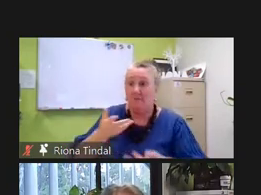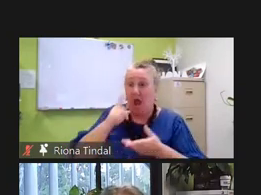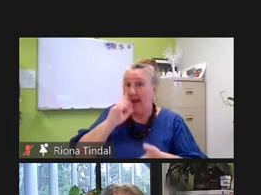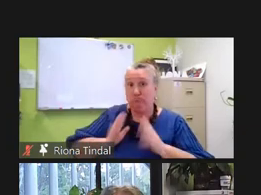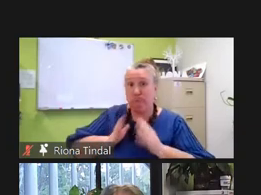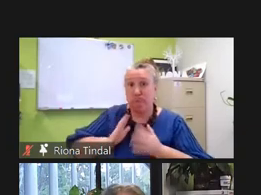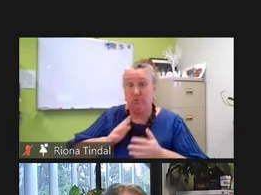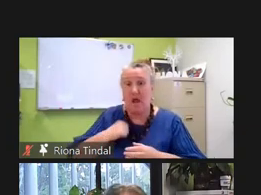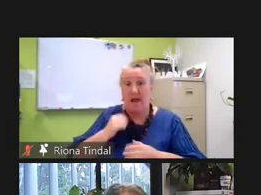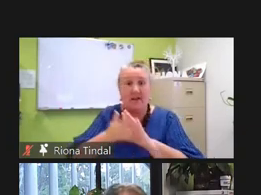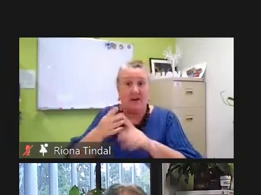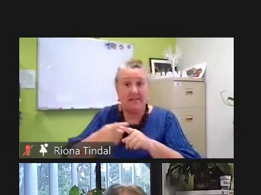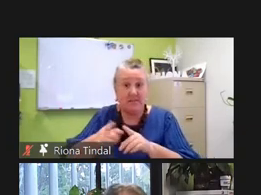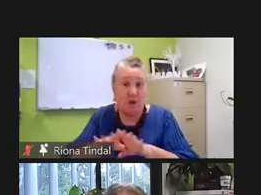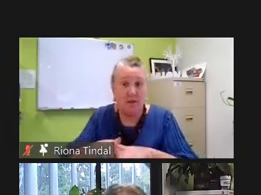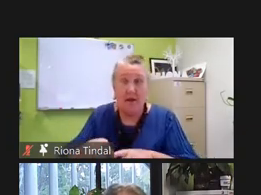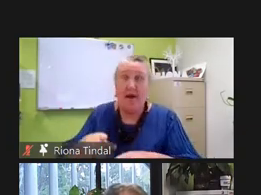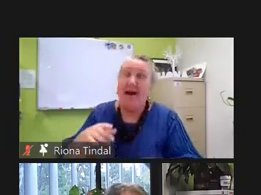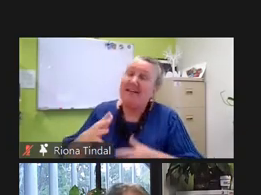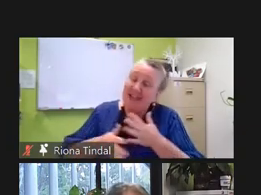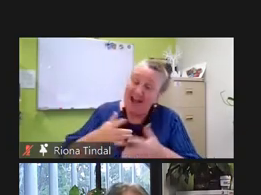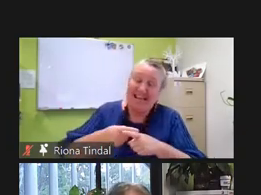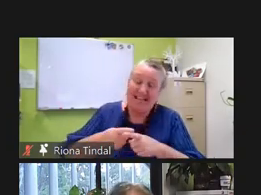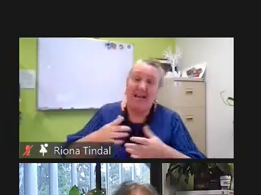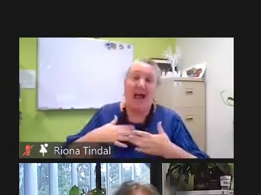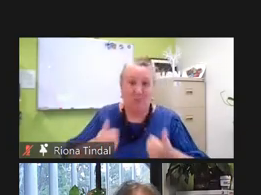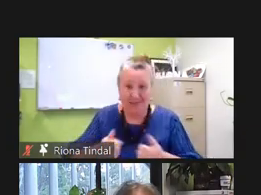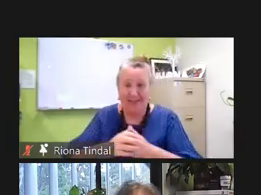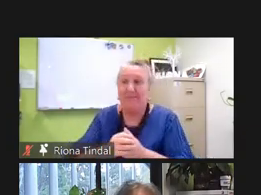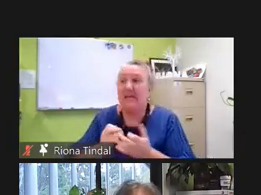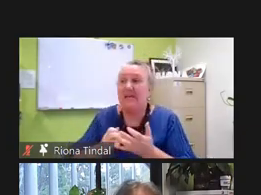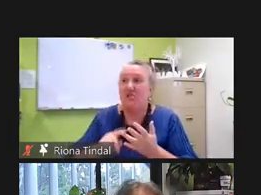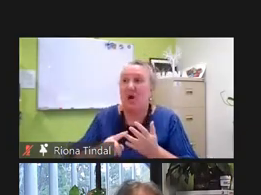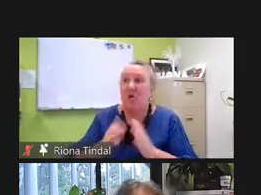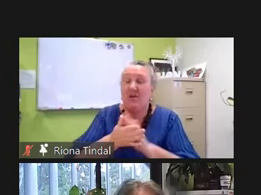needs and have a bit of a meeting to see what sort of communication they would require and